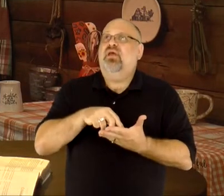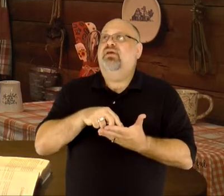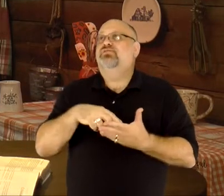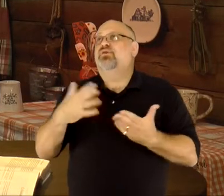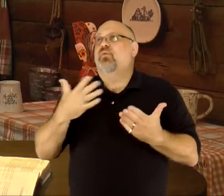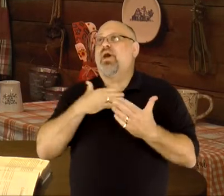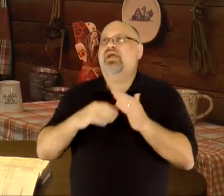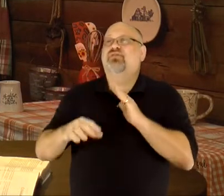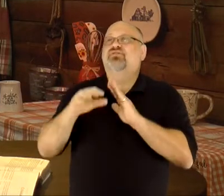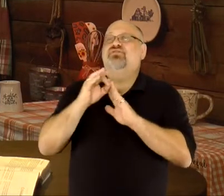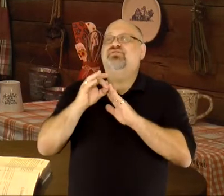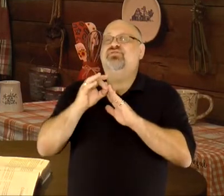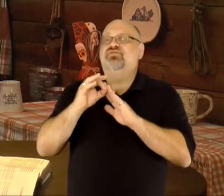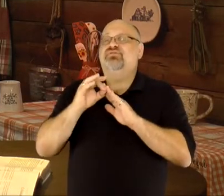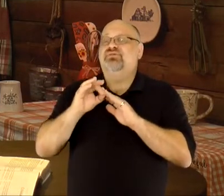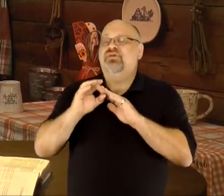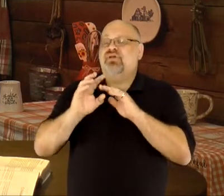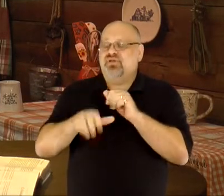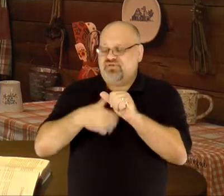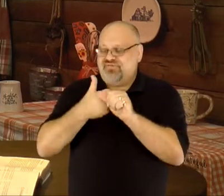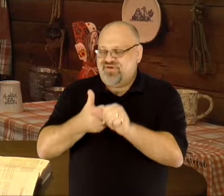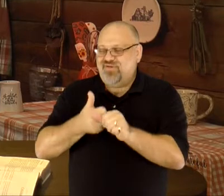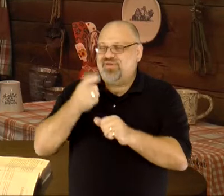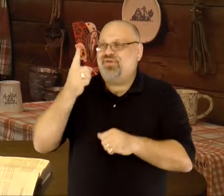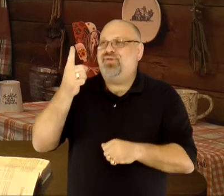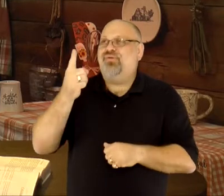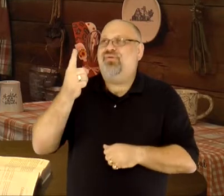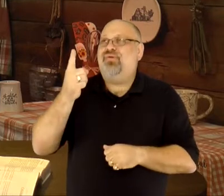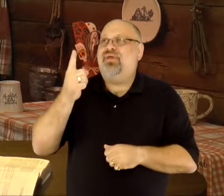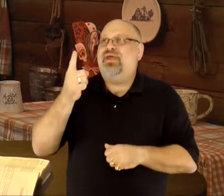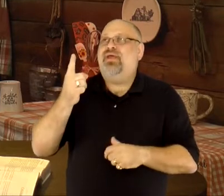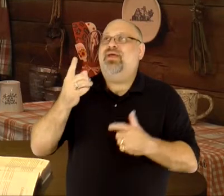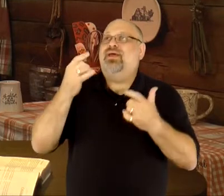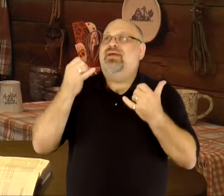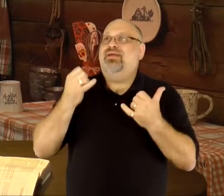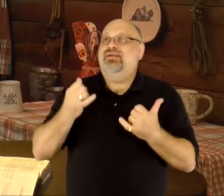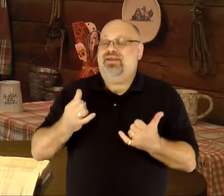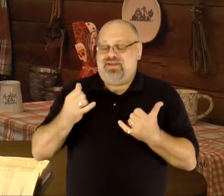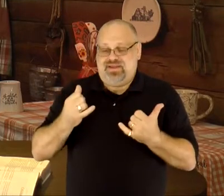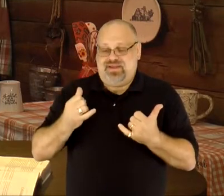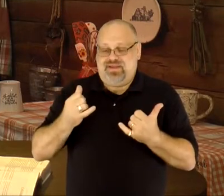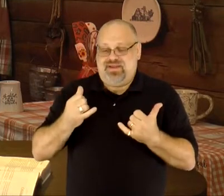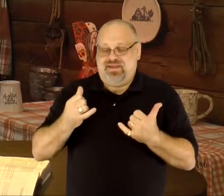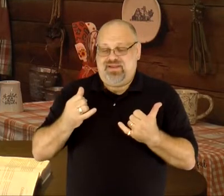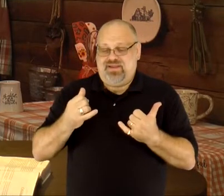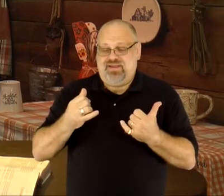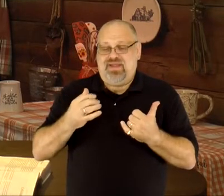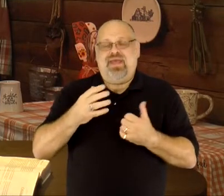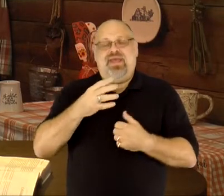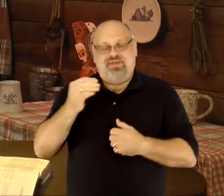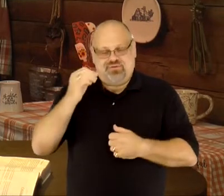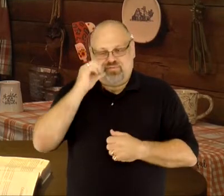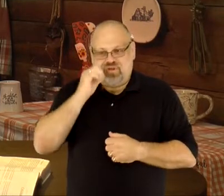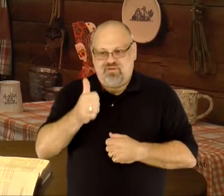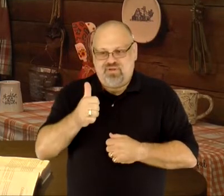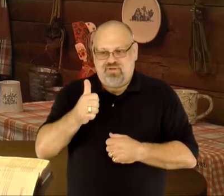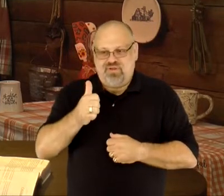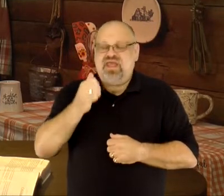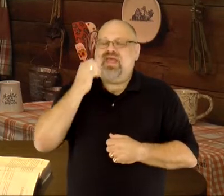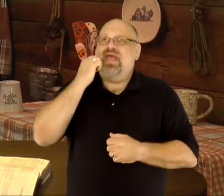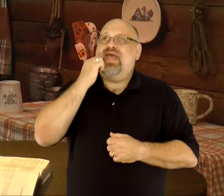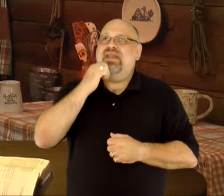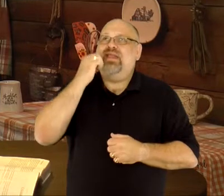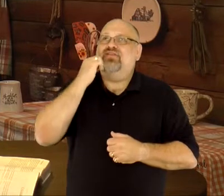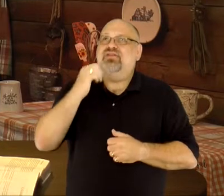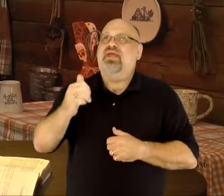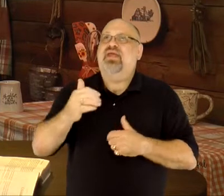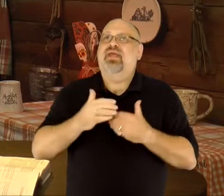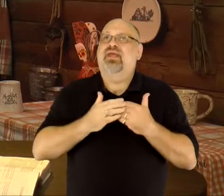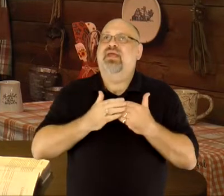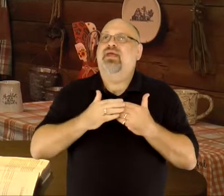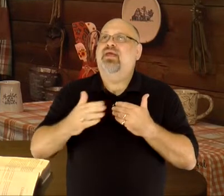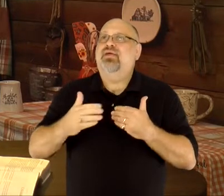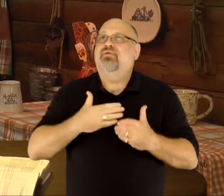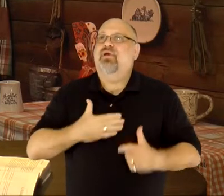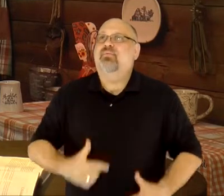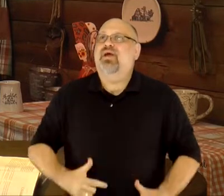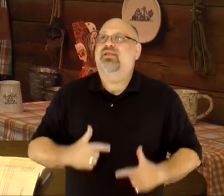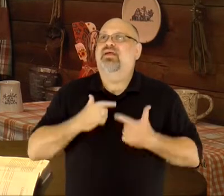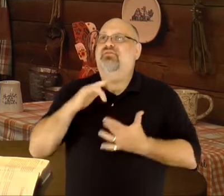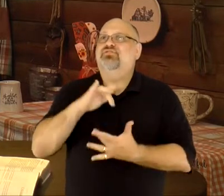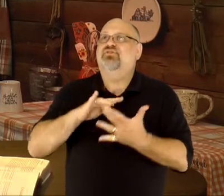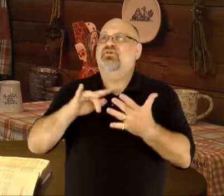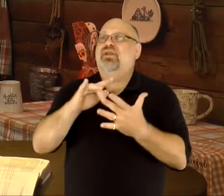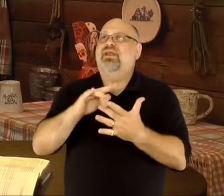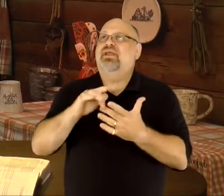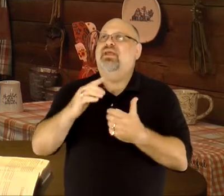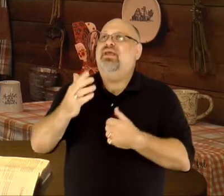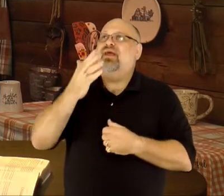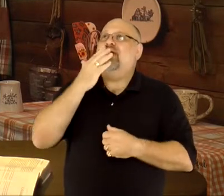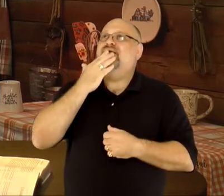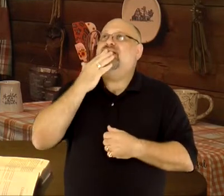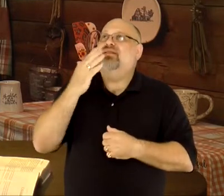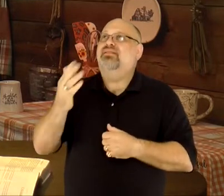And, so I choose...to follow You...today...and tomorrow... and each day...throughout my life's journey...